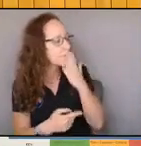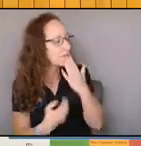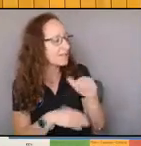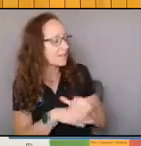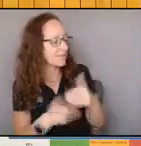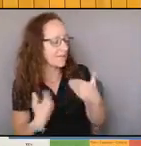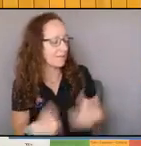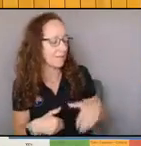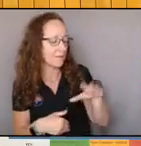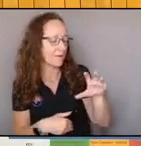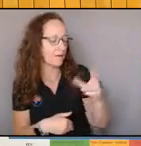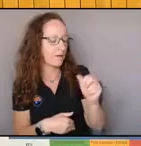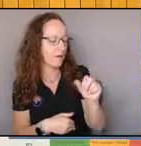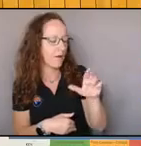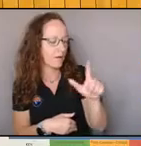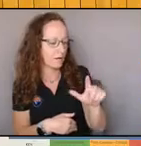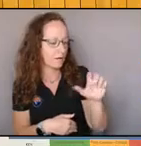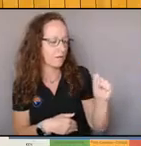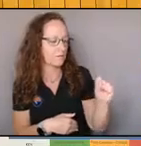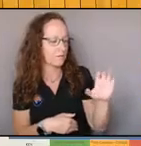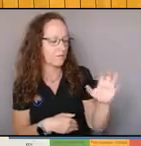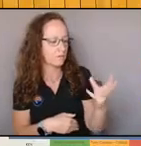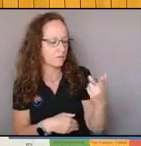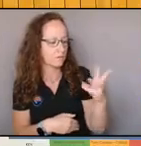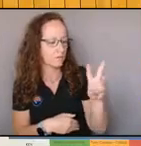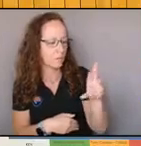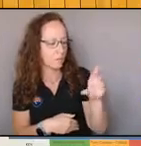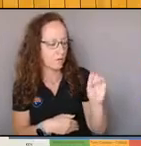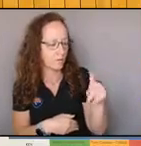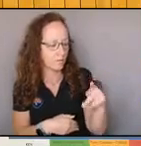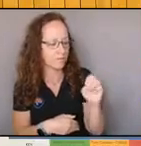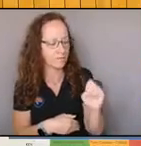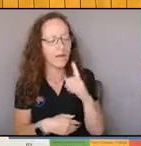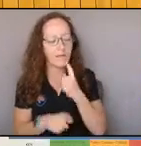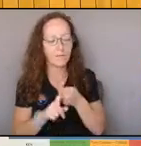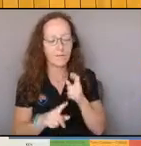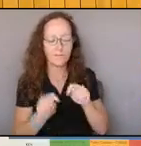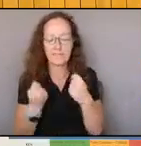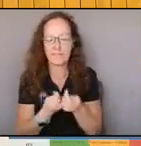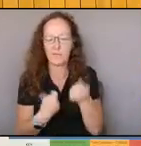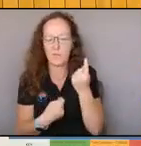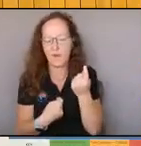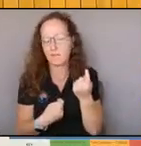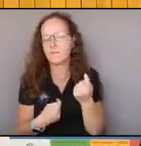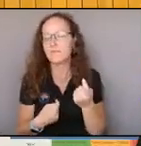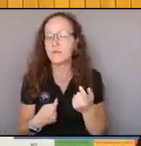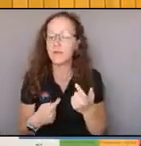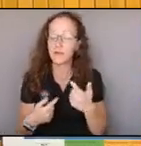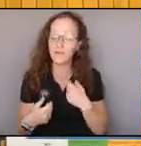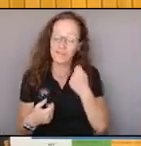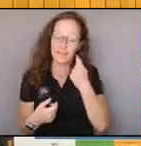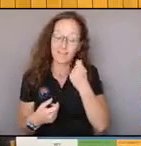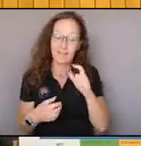THREE INCIDENT MANAGEMENT TEAMS ON THE FIRE AND AS YOU KNOW, WE EACH HAVE A KIND OF A GEOGRAPHIC AREA THAT WE